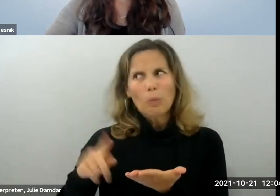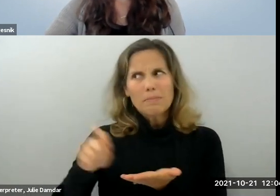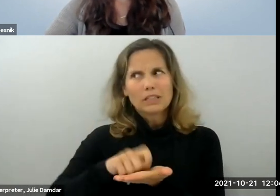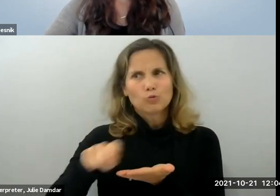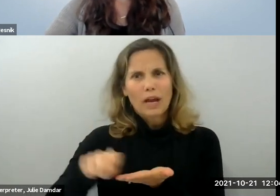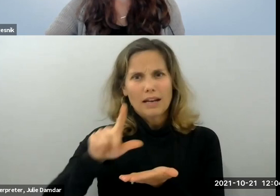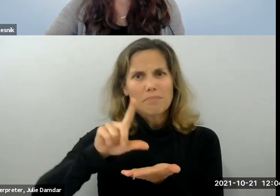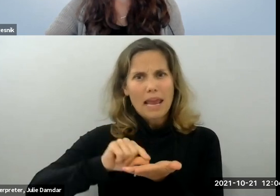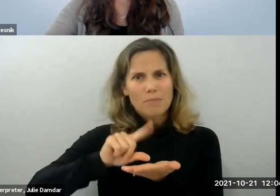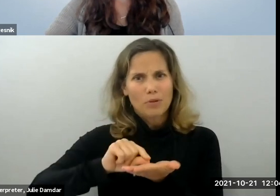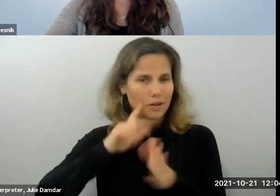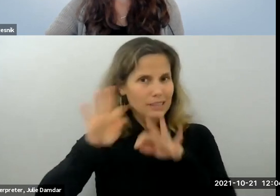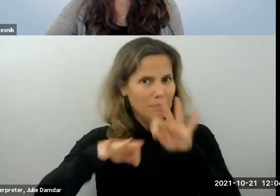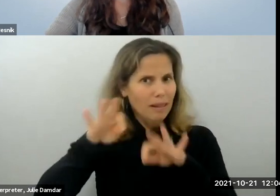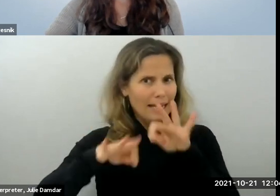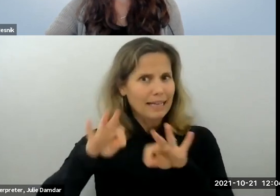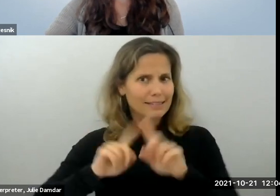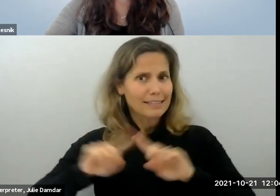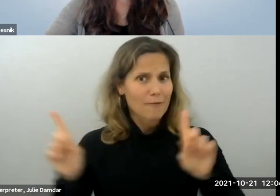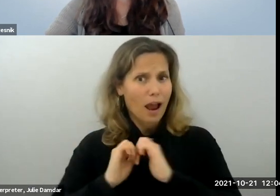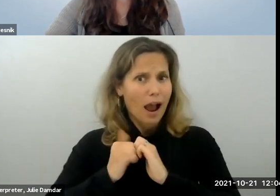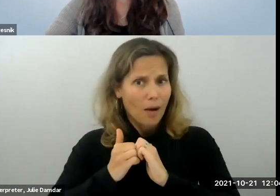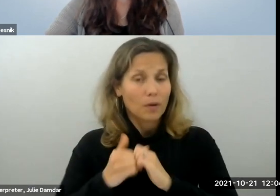Lisa Saldana (she/her/hers): They aren't if they aren't, but they are if they are.